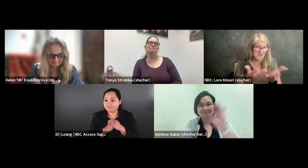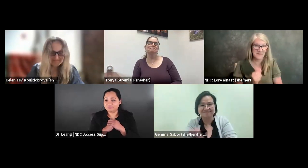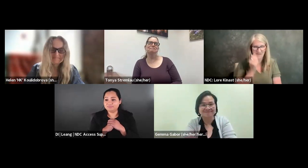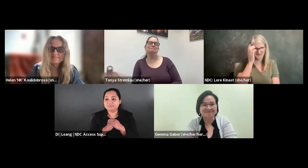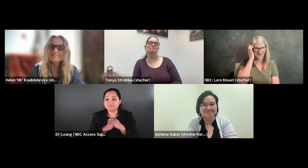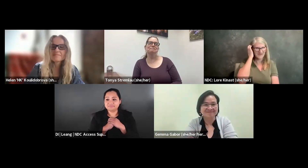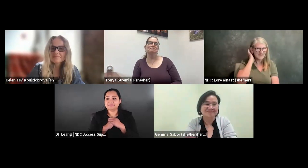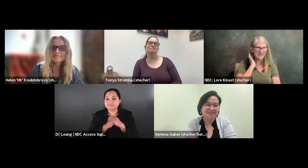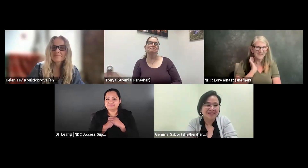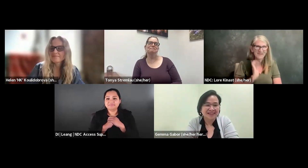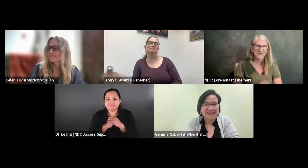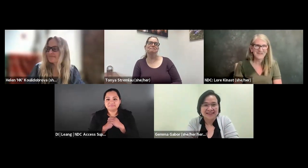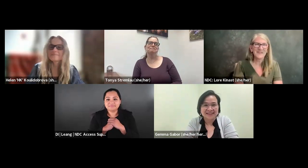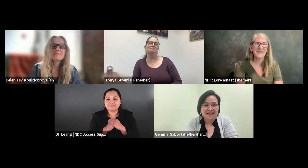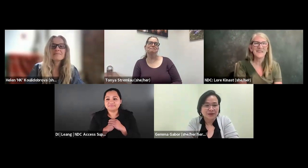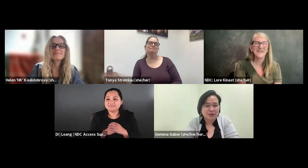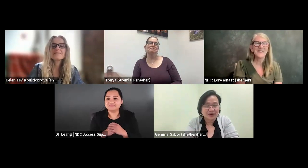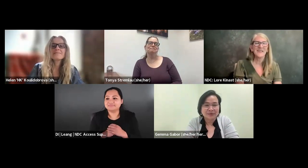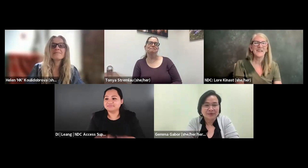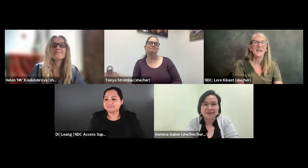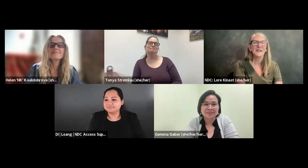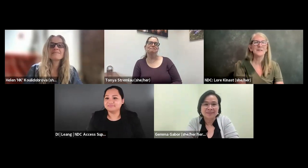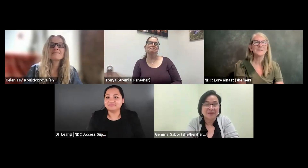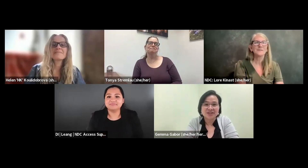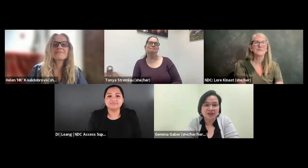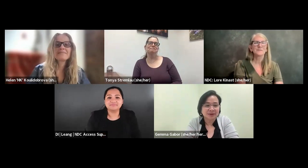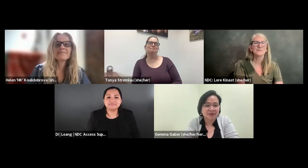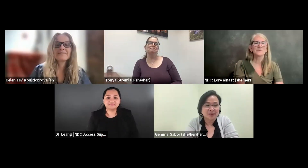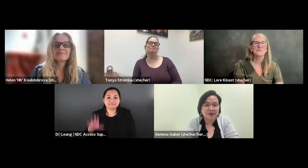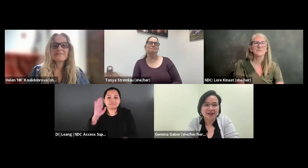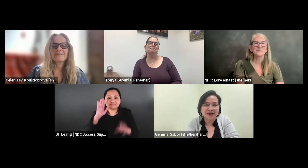Gemma, go ahead. Hello, everyone. My name is Gemma Gabor.